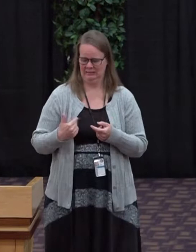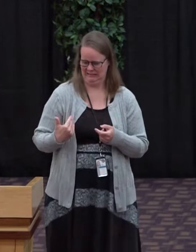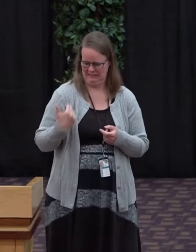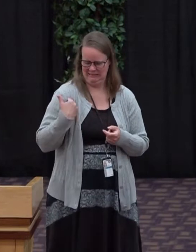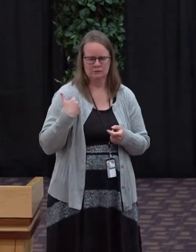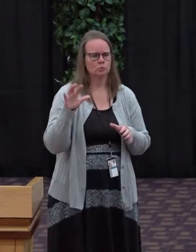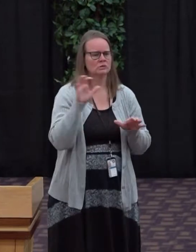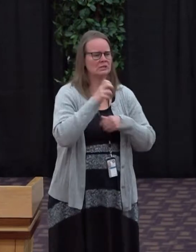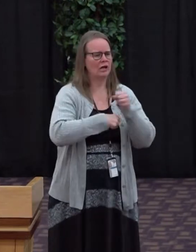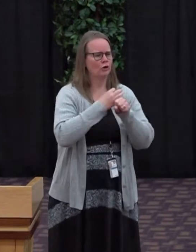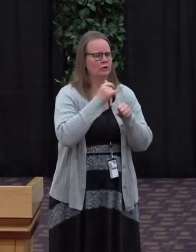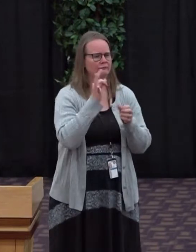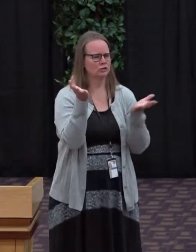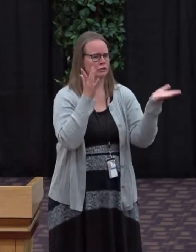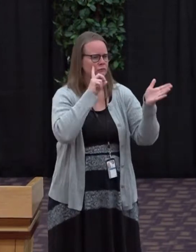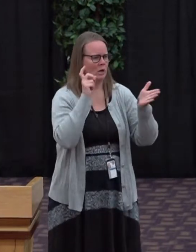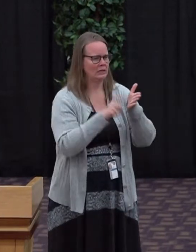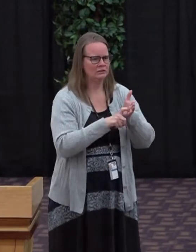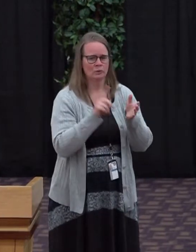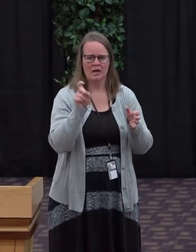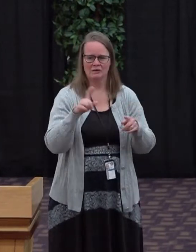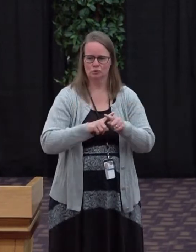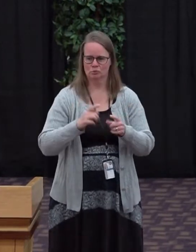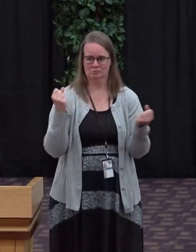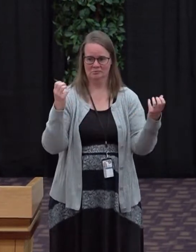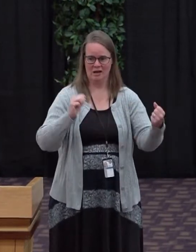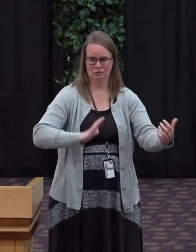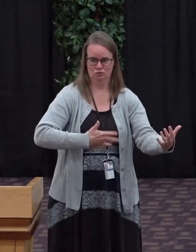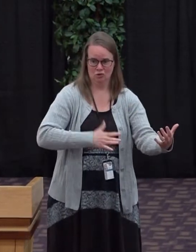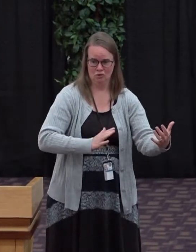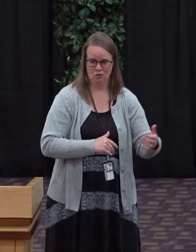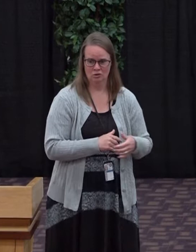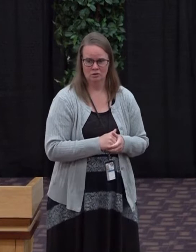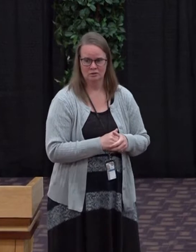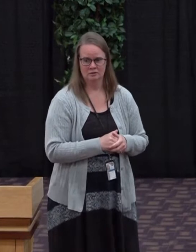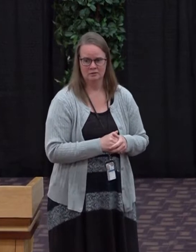And then, over time, there was the recognition.